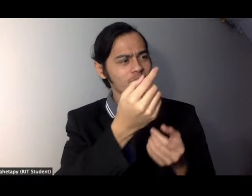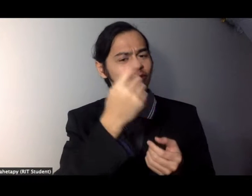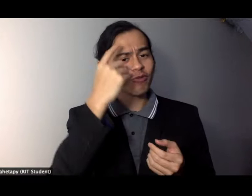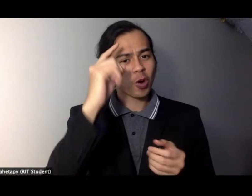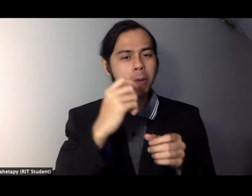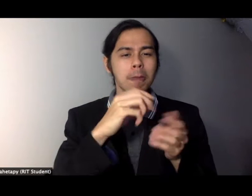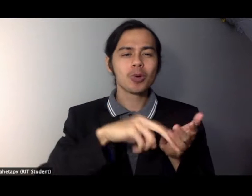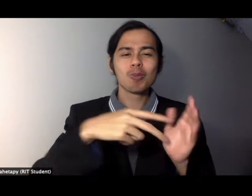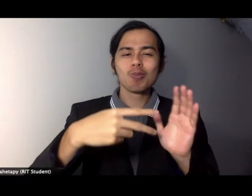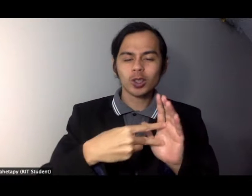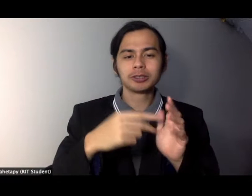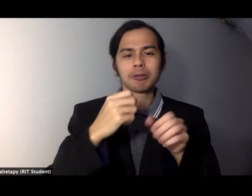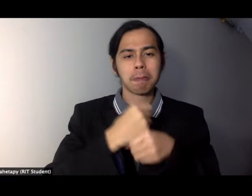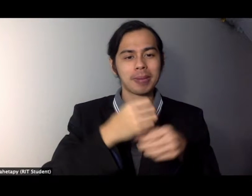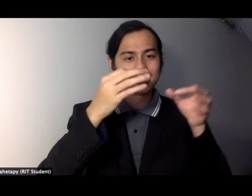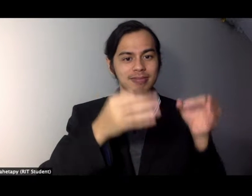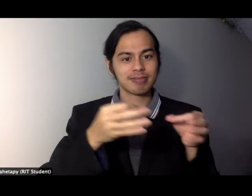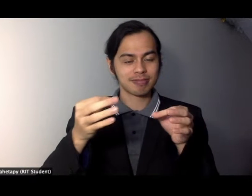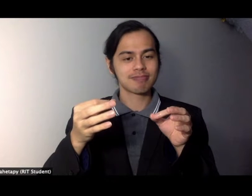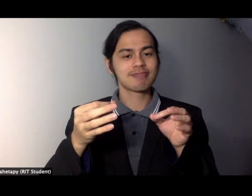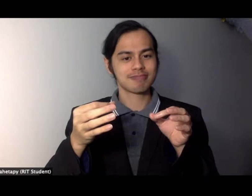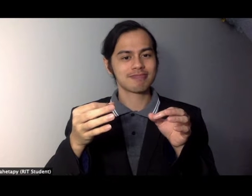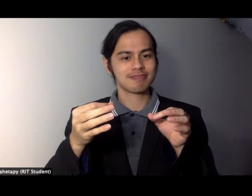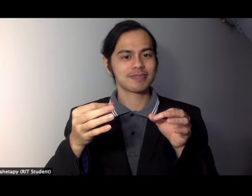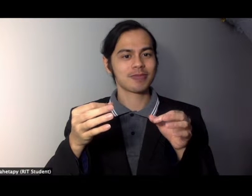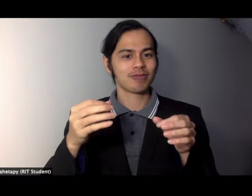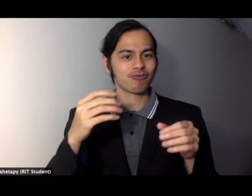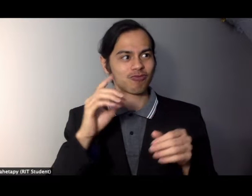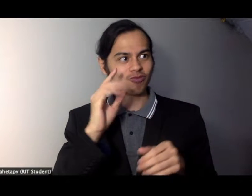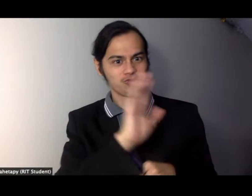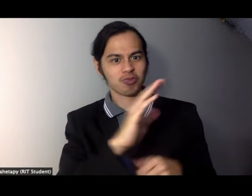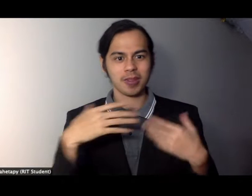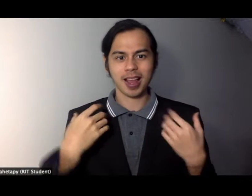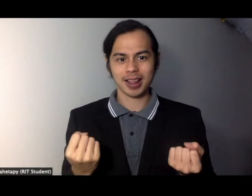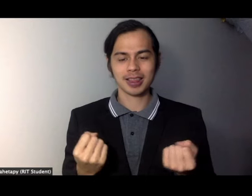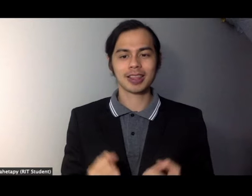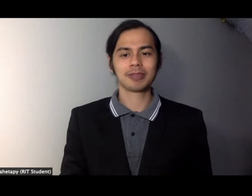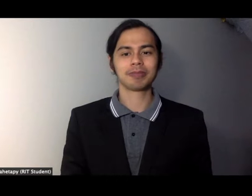The purpose of this is to make decisions about their health.